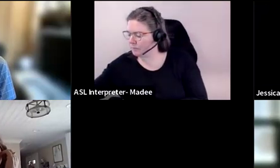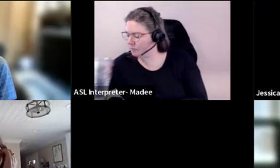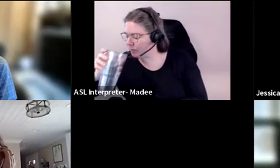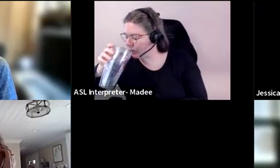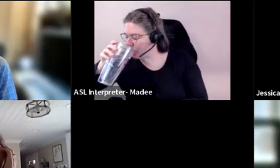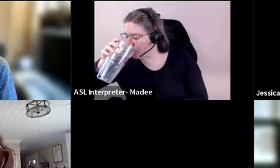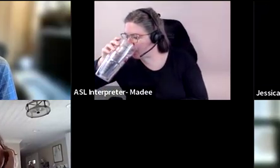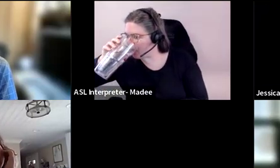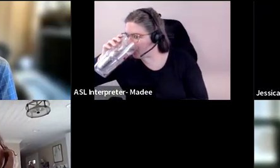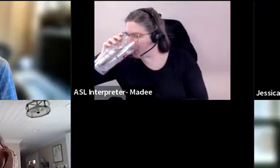Don Dew: is